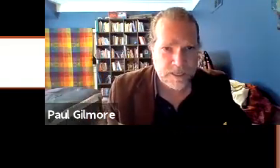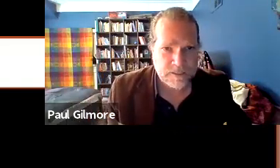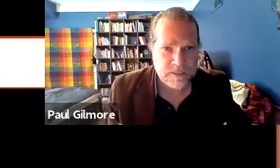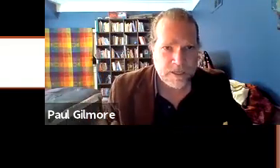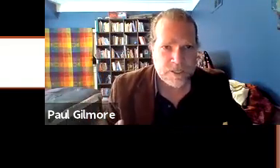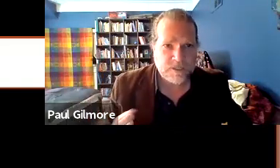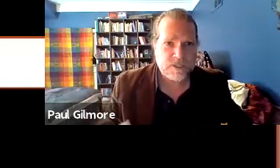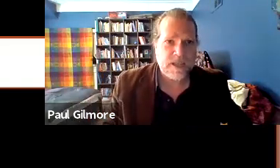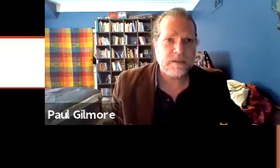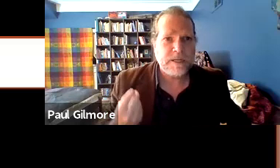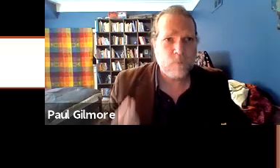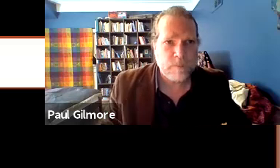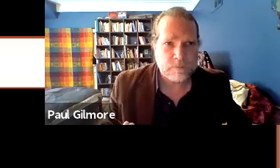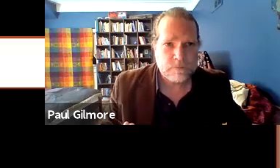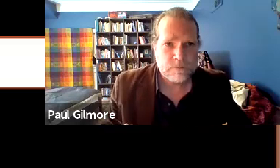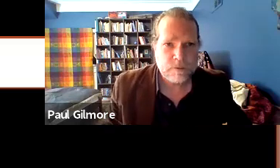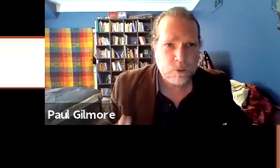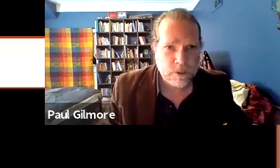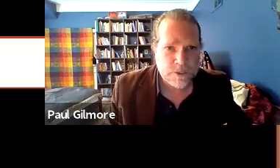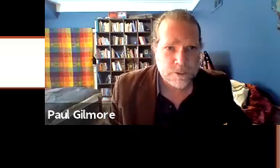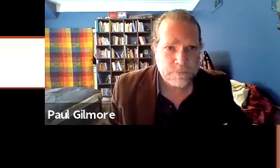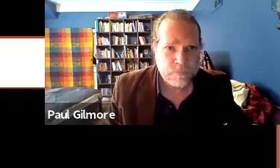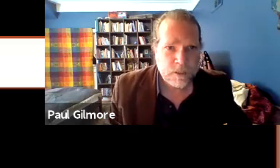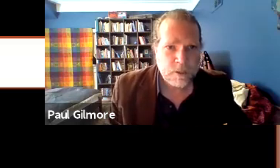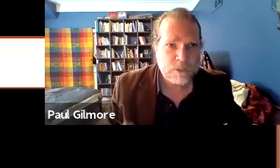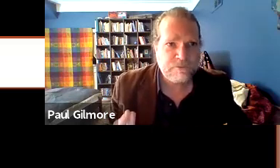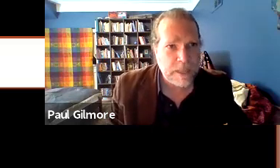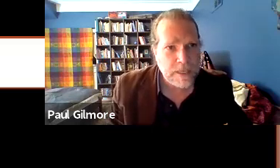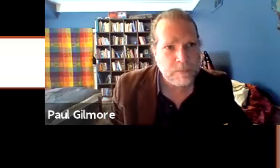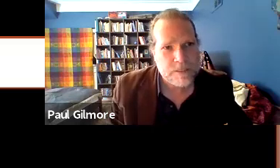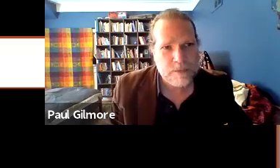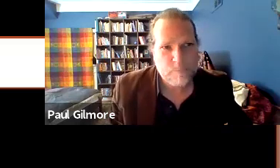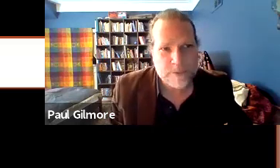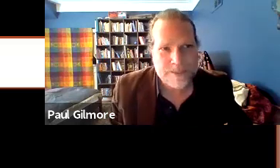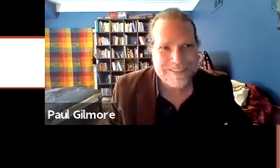gates shall stand a mighty woman with a torch, whose flame is the imprisoned